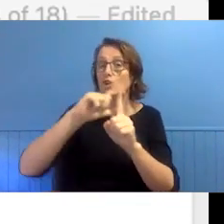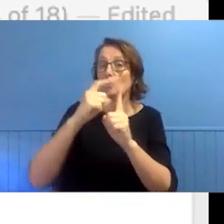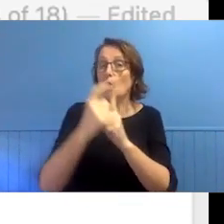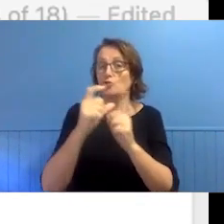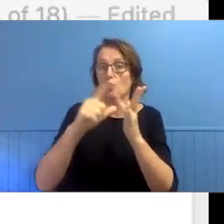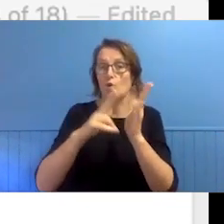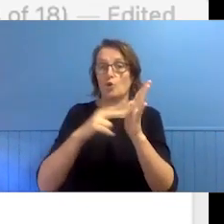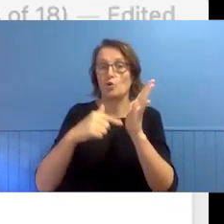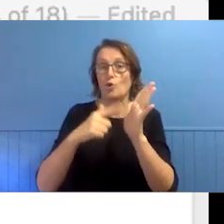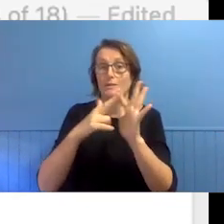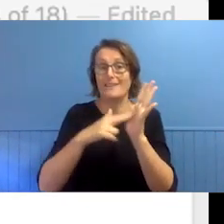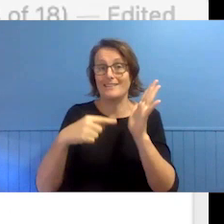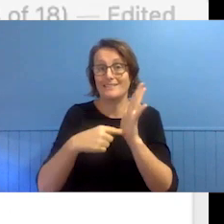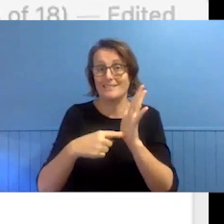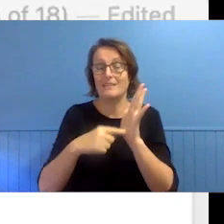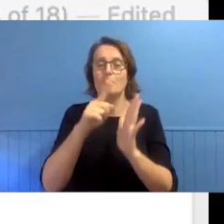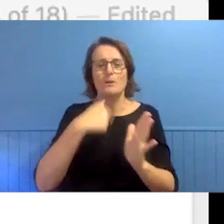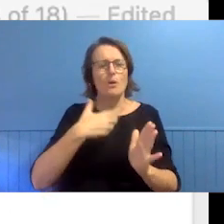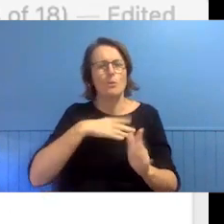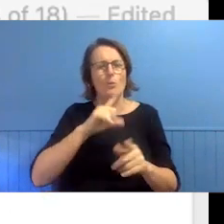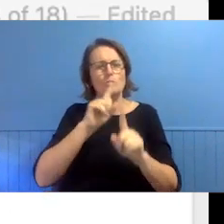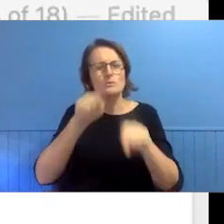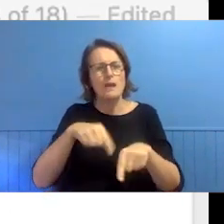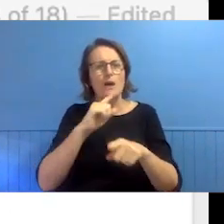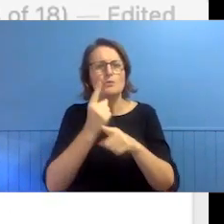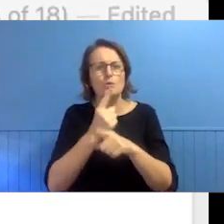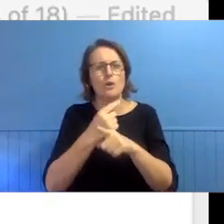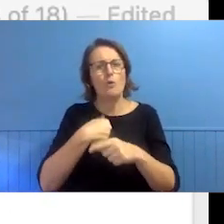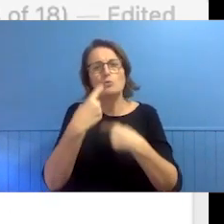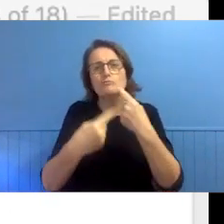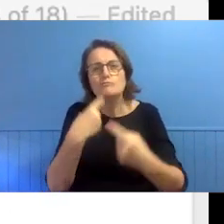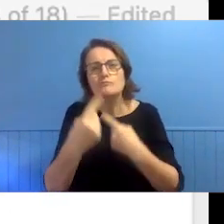I want to share with you one kind of I guess thing to bear in mind in